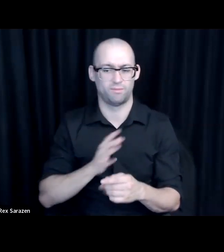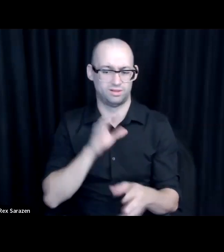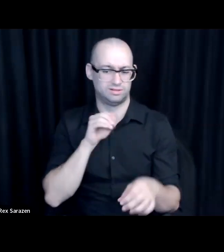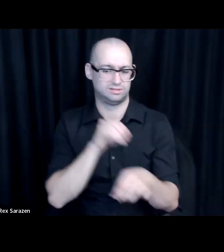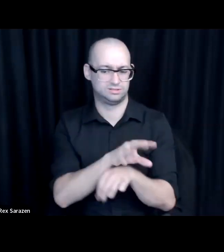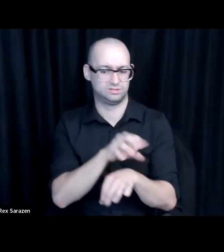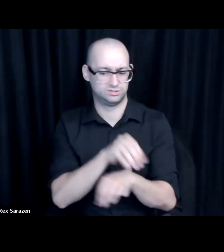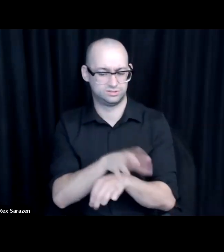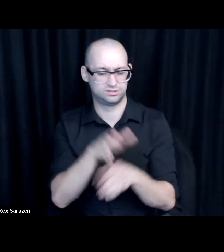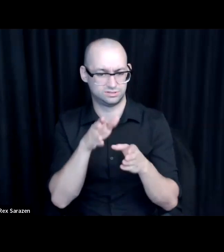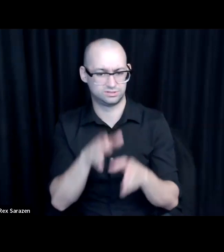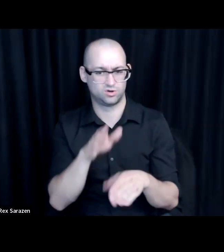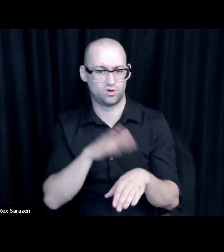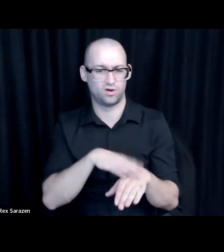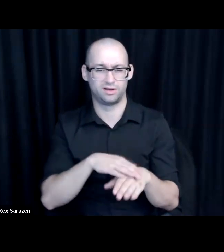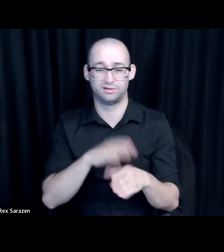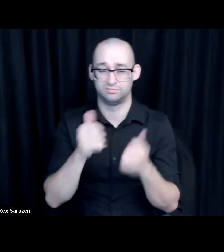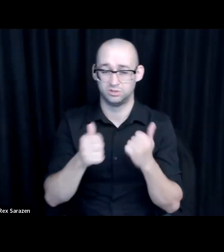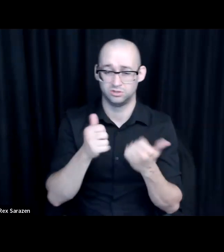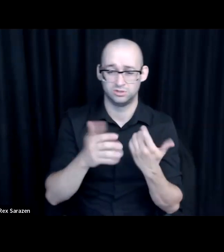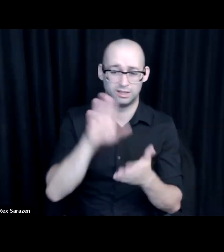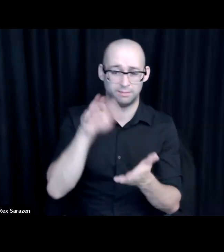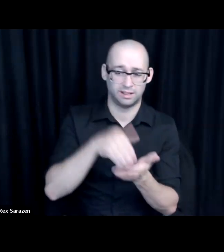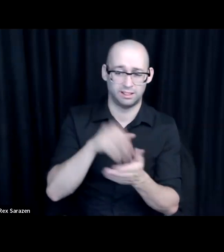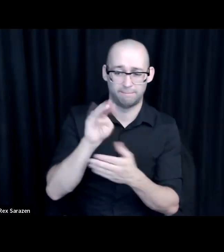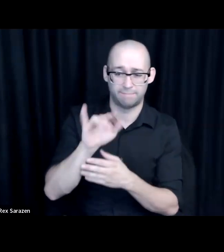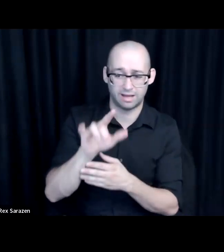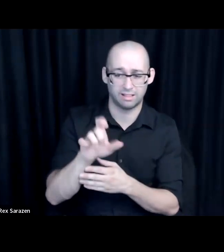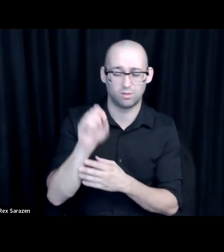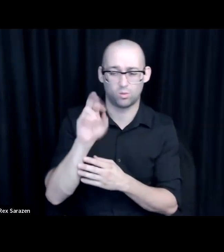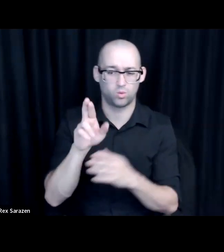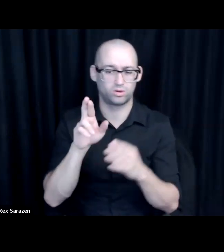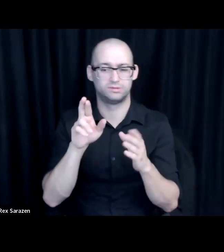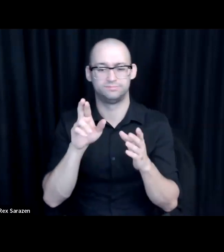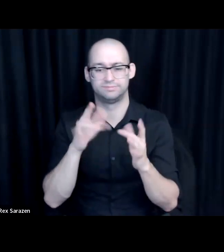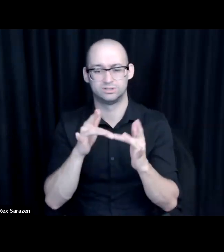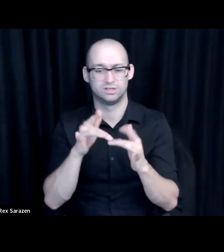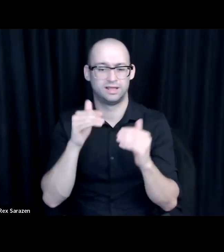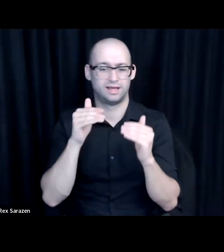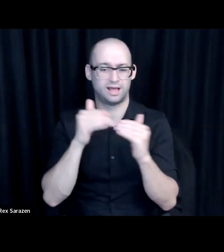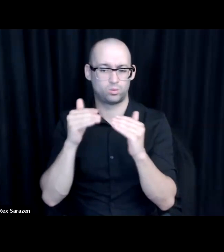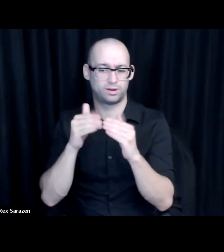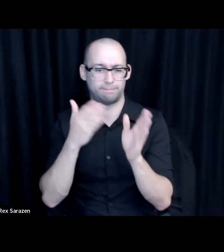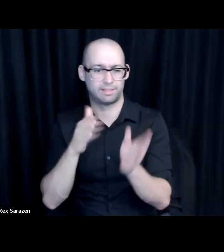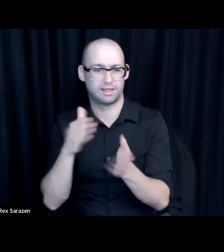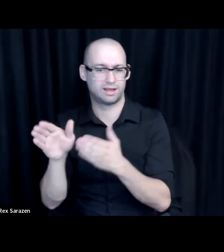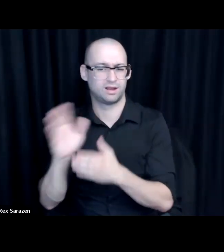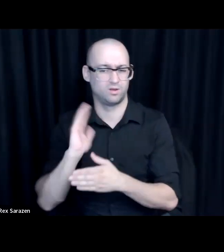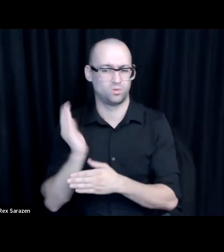you know, either the Middle Mile or you know the digital equity plan. And we're gonna I think segue